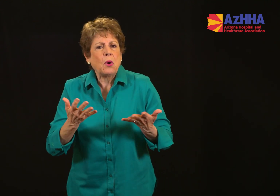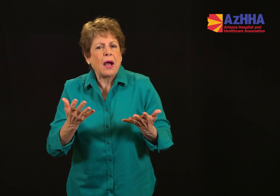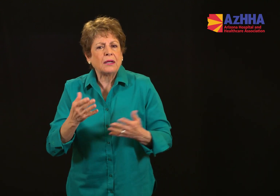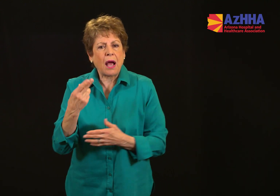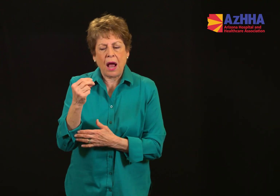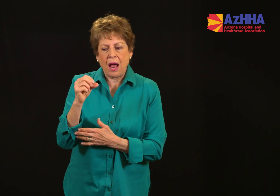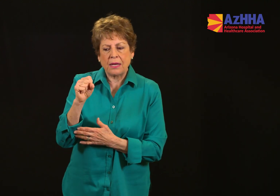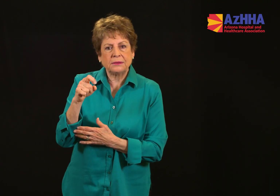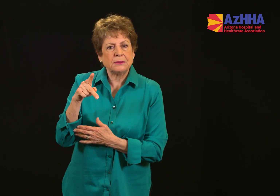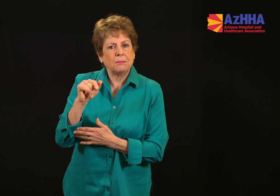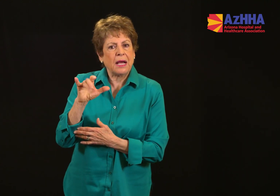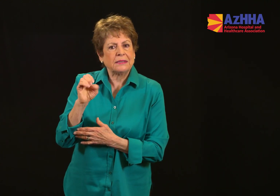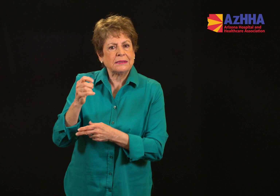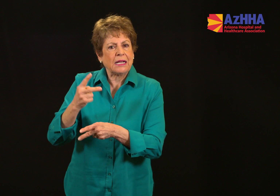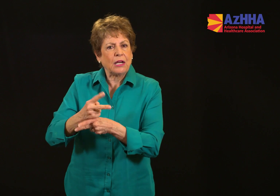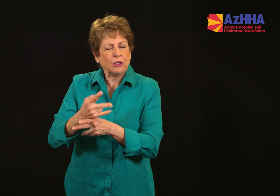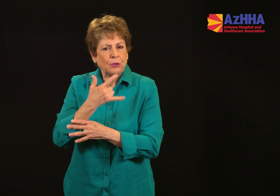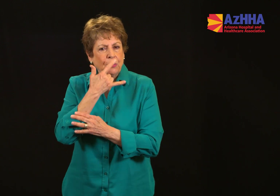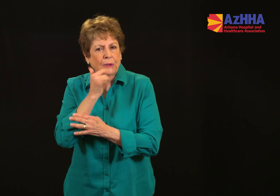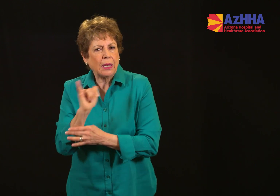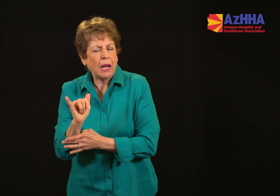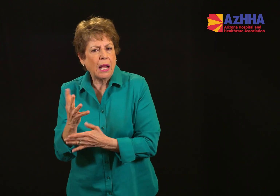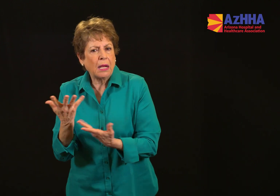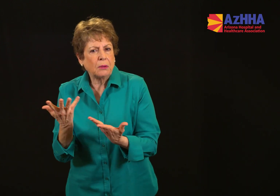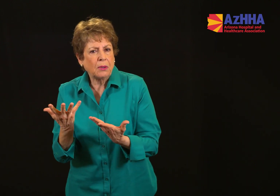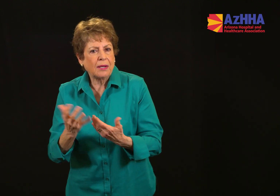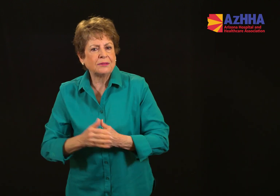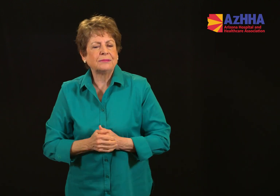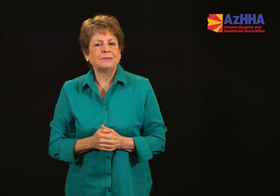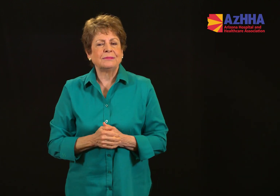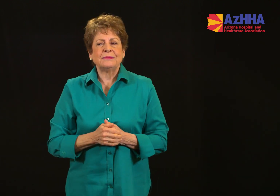What does hospice care involve?